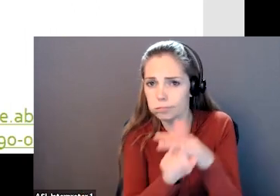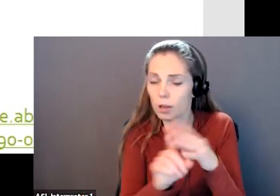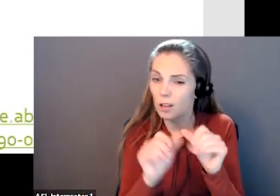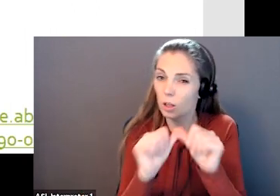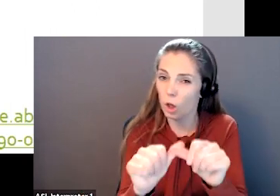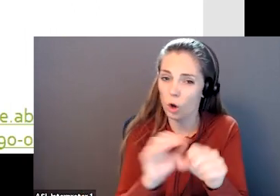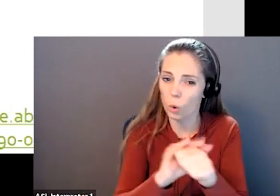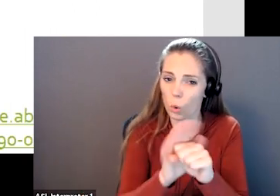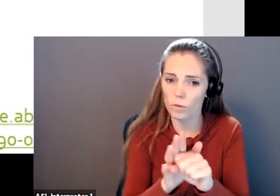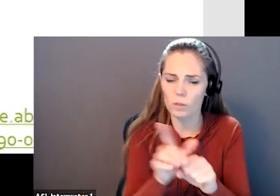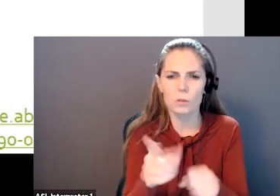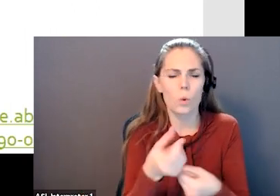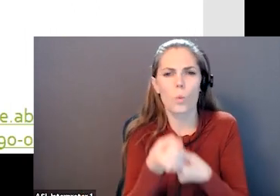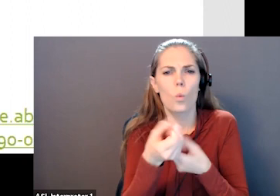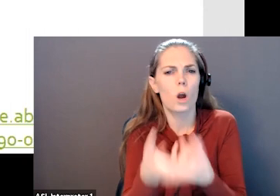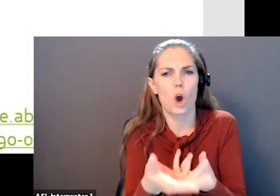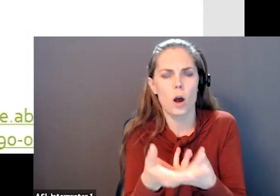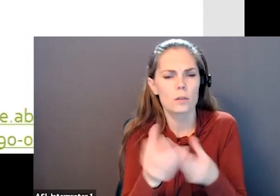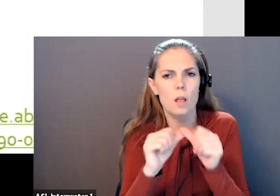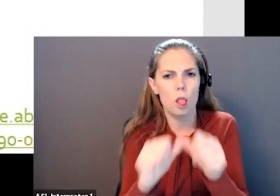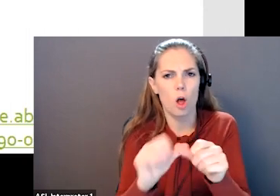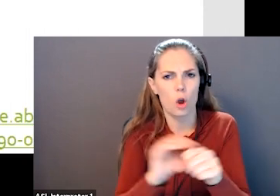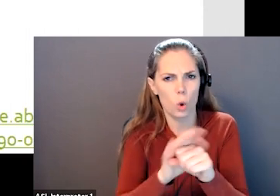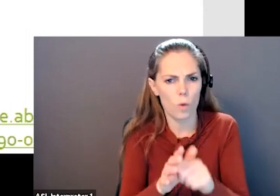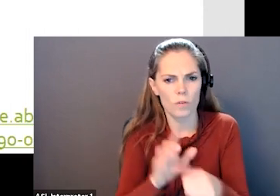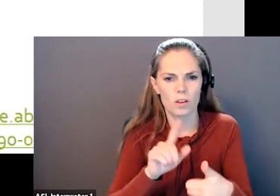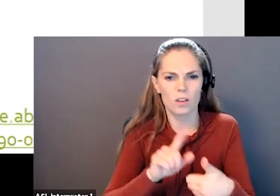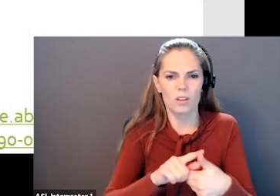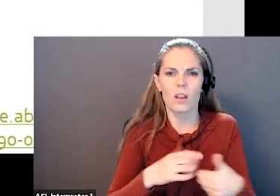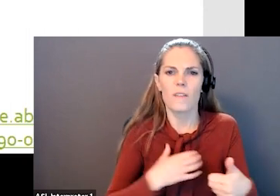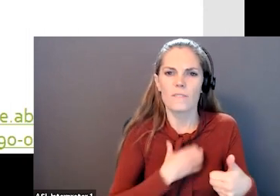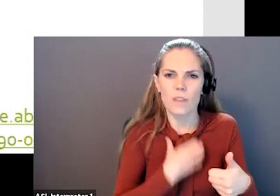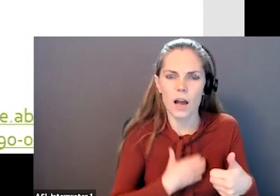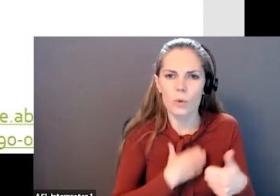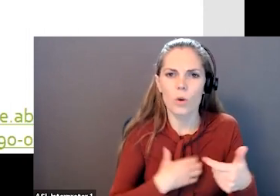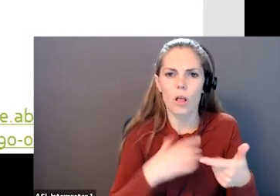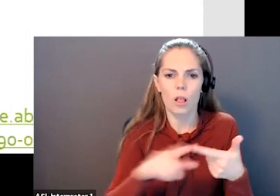long COVID such as viral persistence, immune dysregulation and endothelial cell dysfunction.